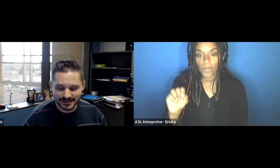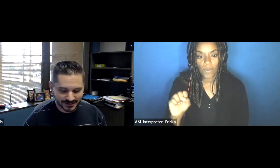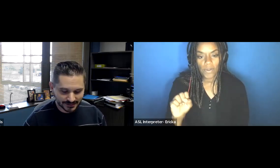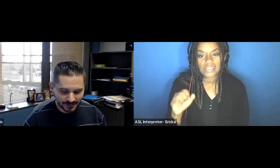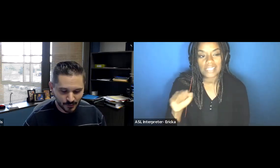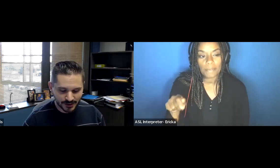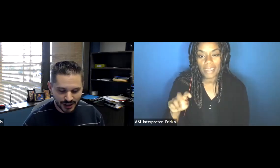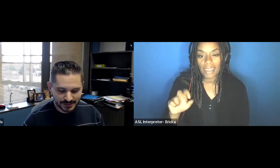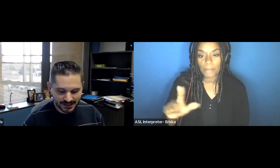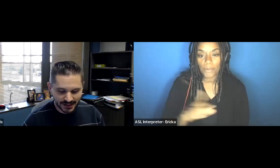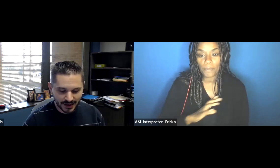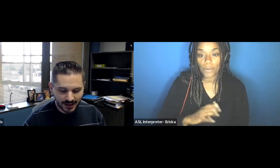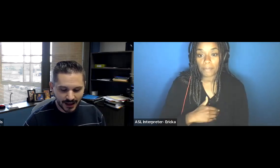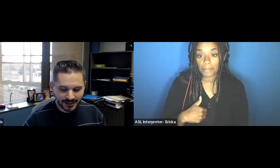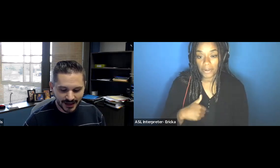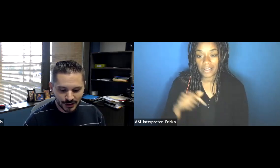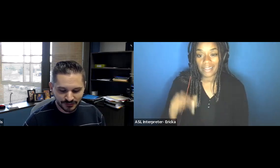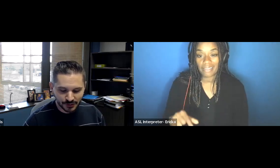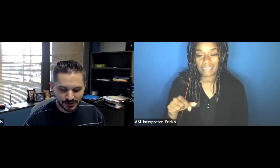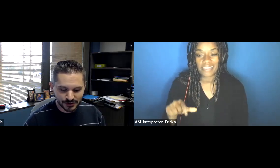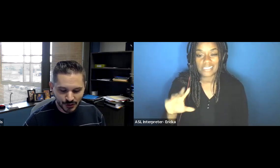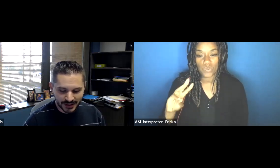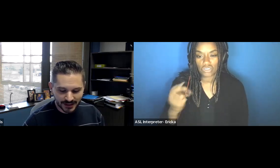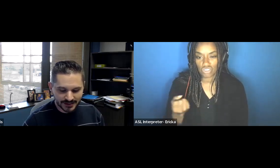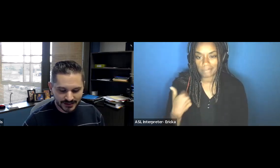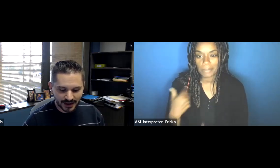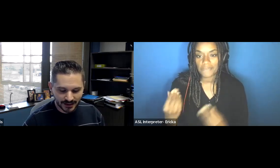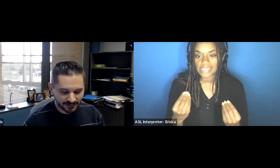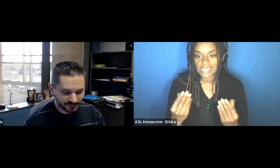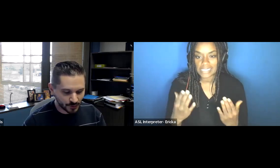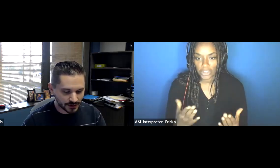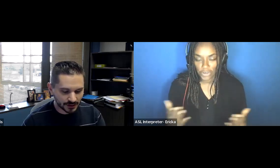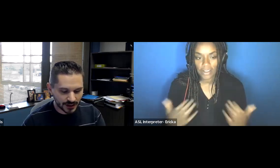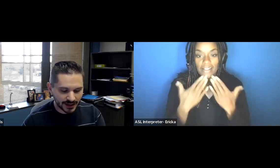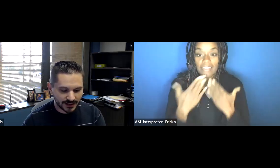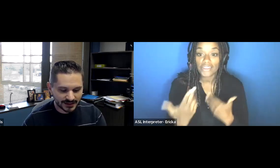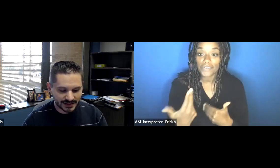I am Jeremy Morris.